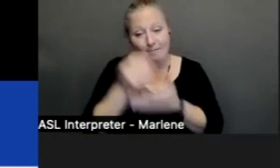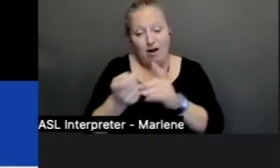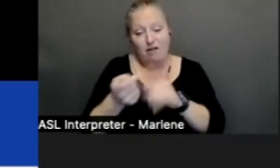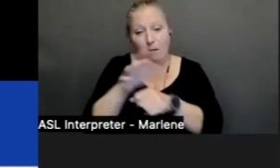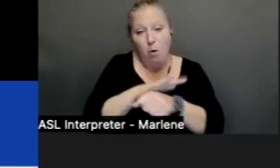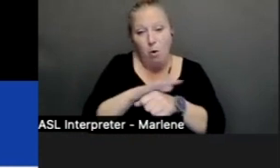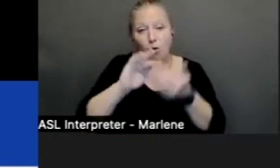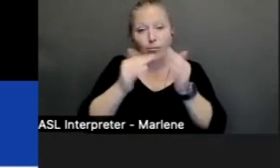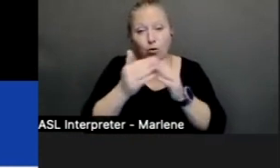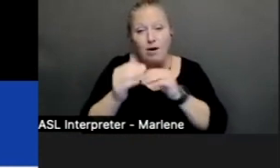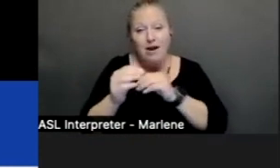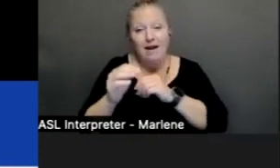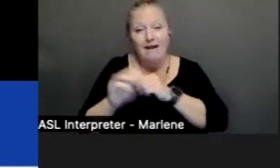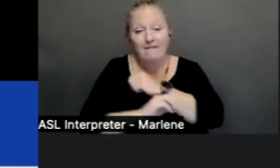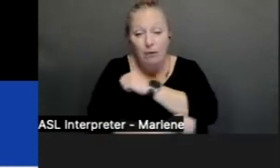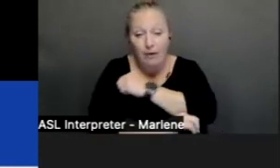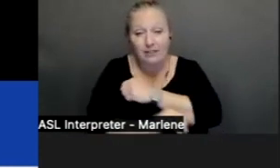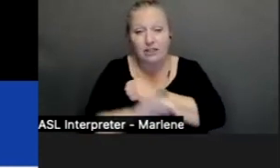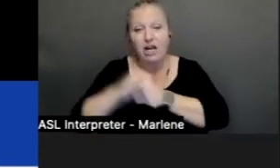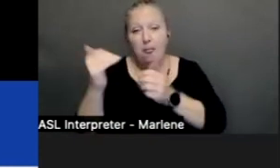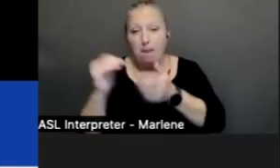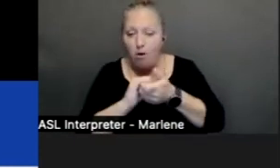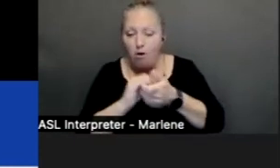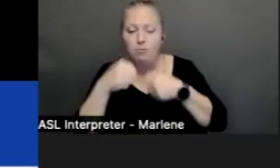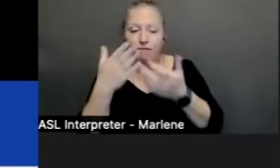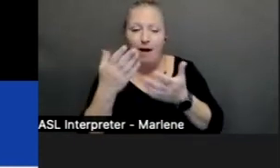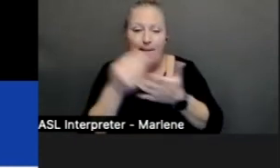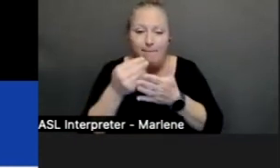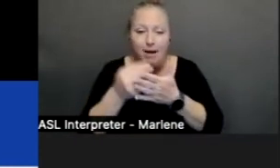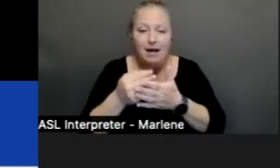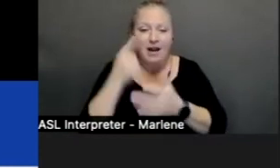Foundation and other partner to provide funding and backhaul to provide these families very low